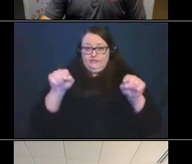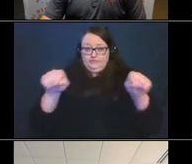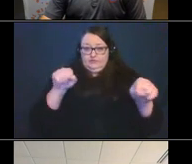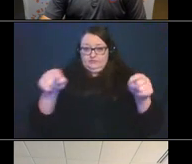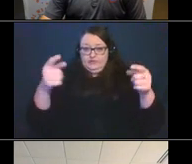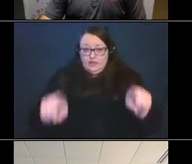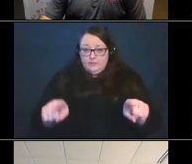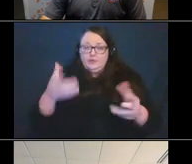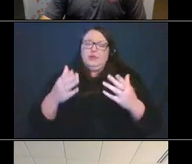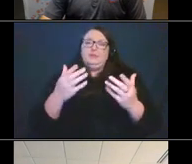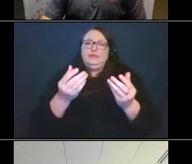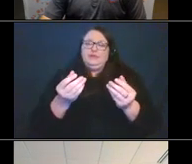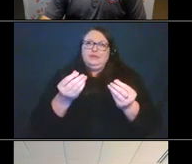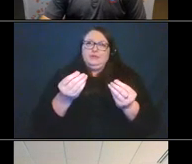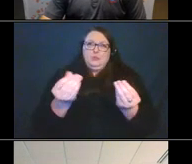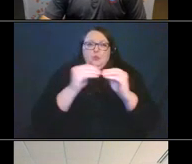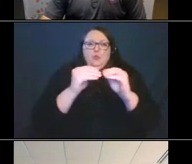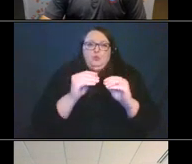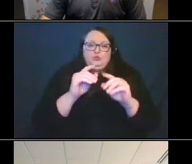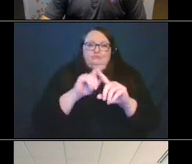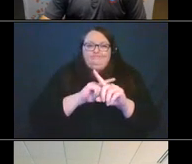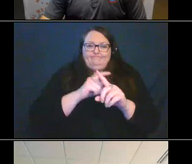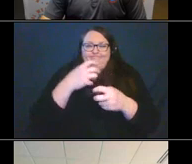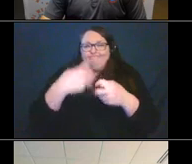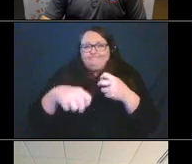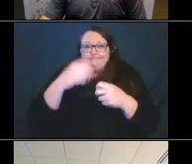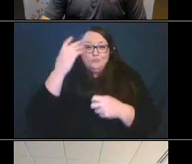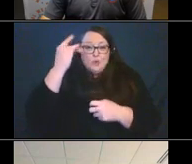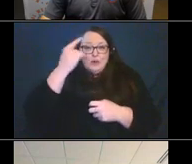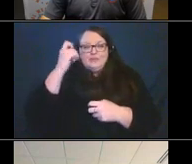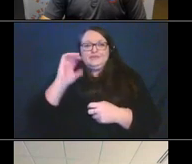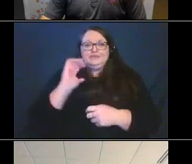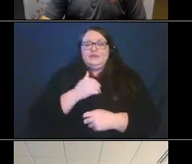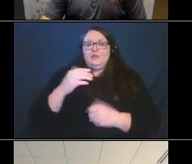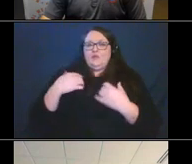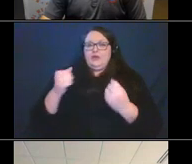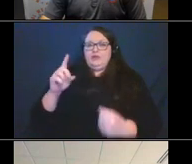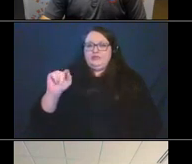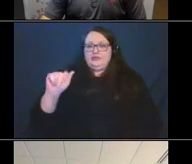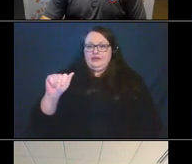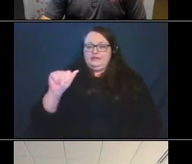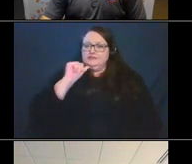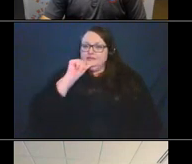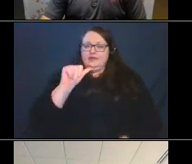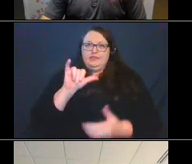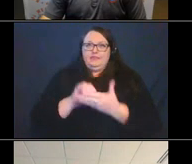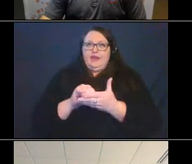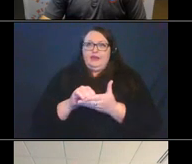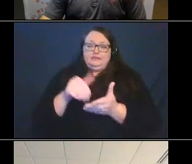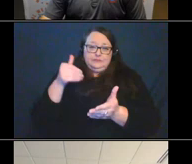the granularity of the health data that you have. I think the benefit of the 2.5 kilometer